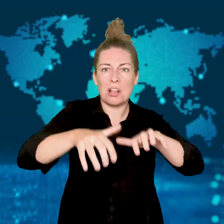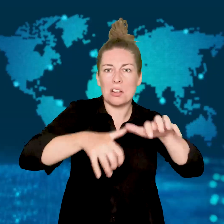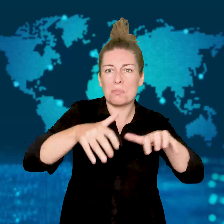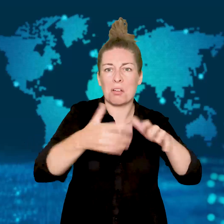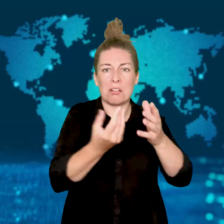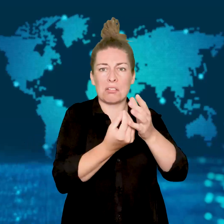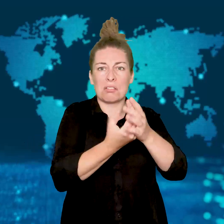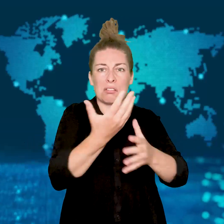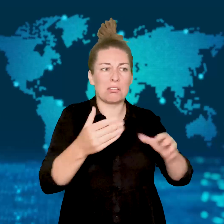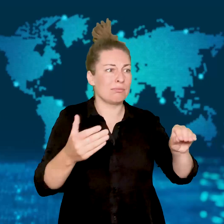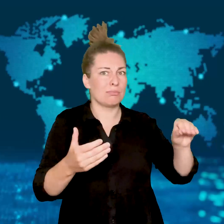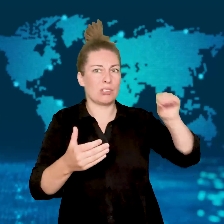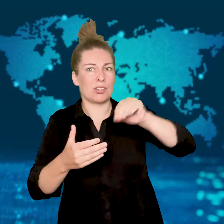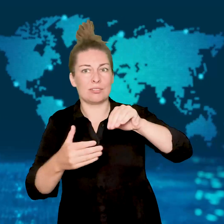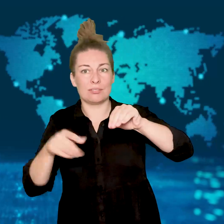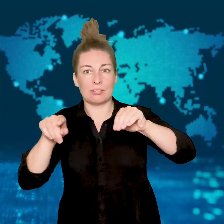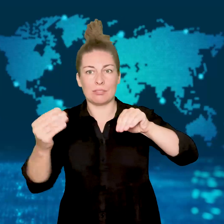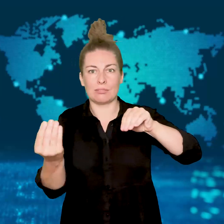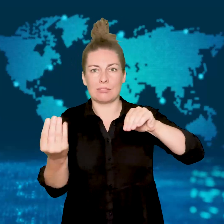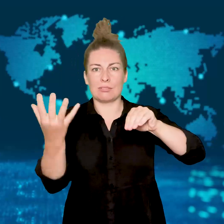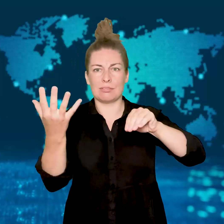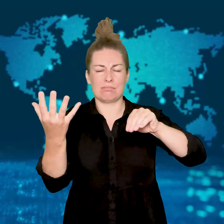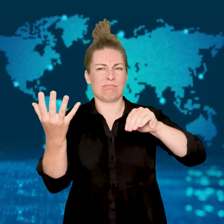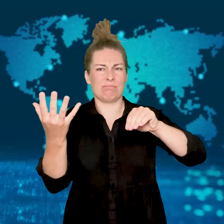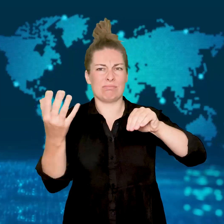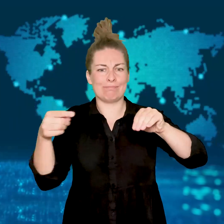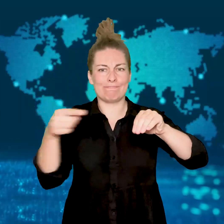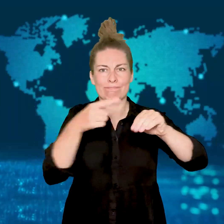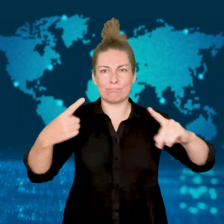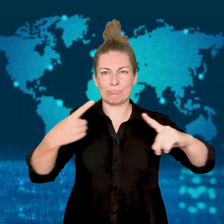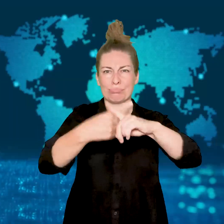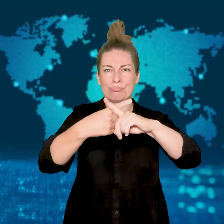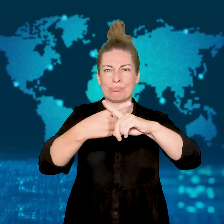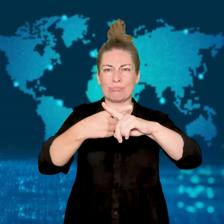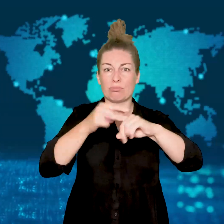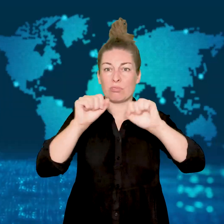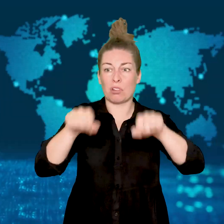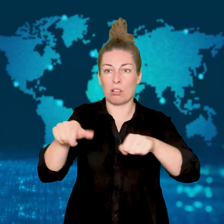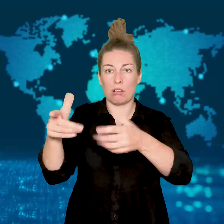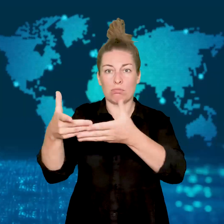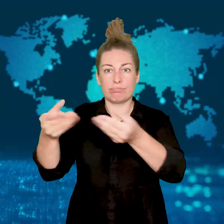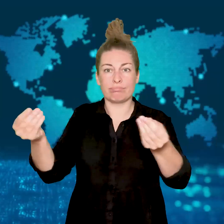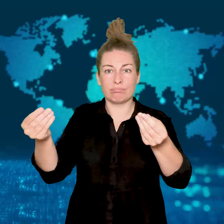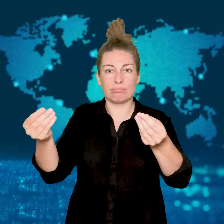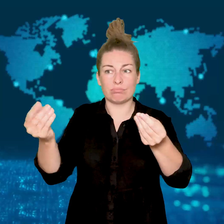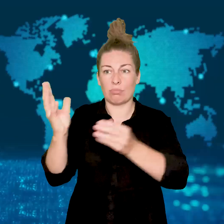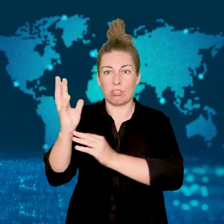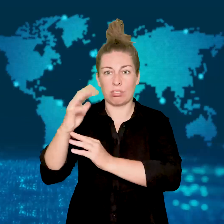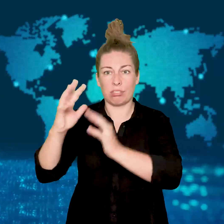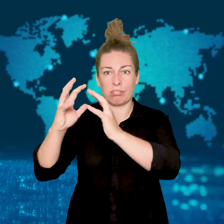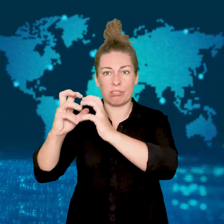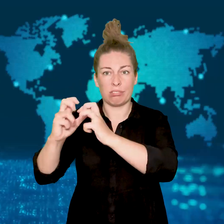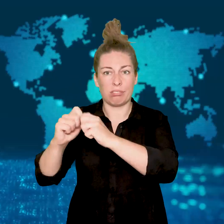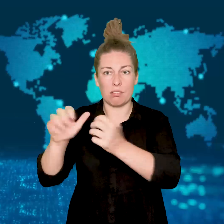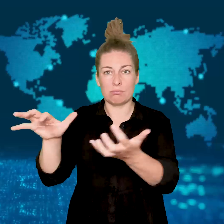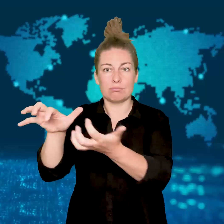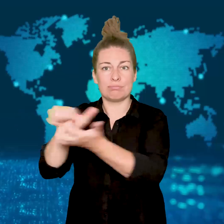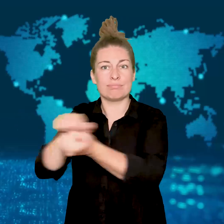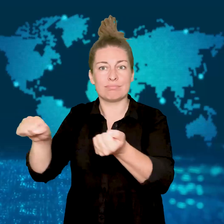the point of extinction.